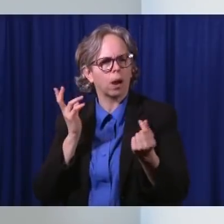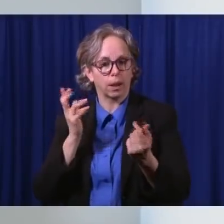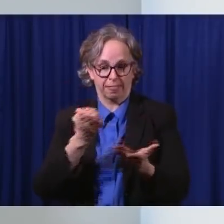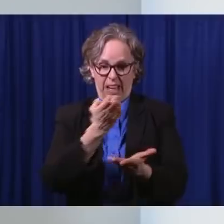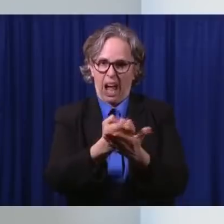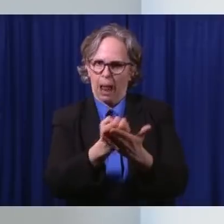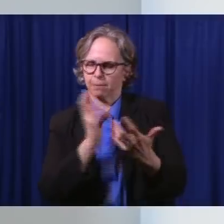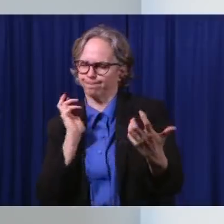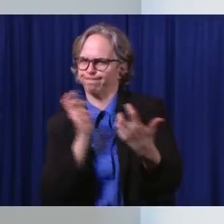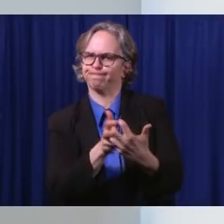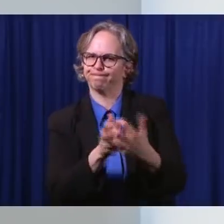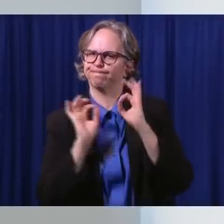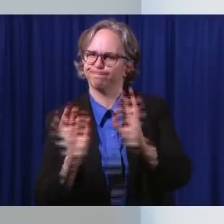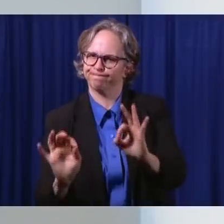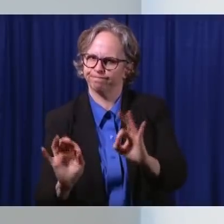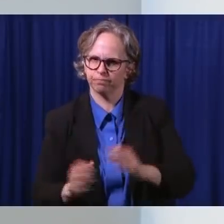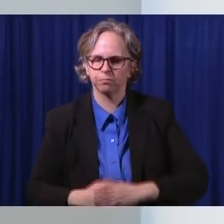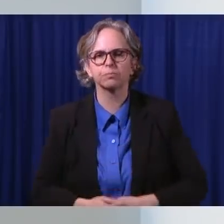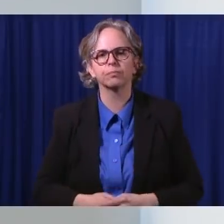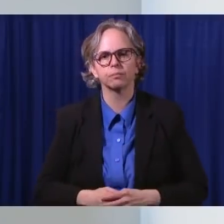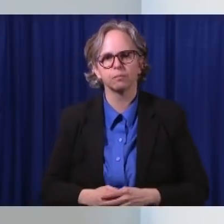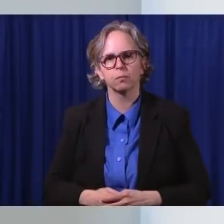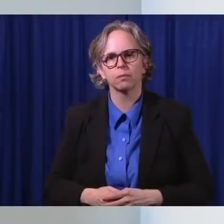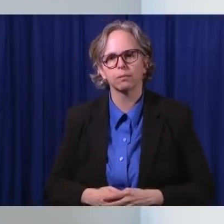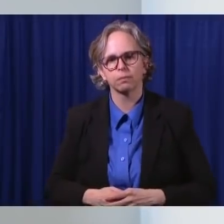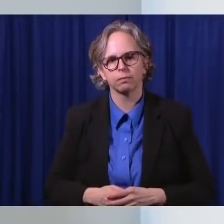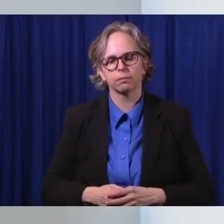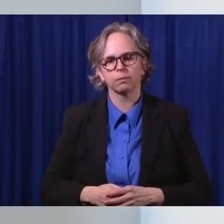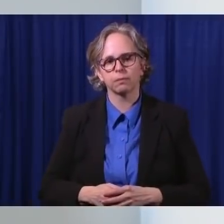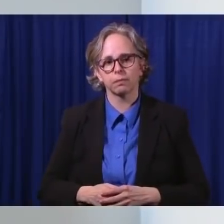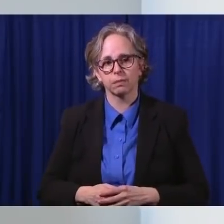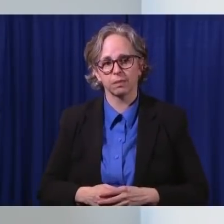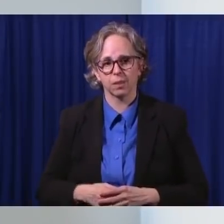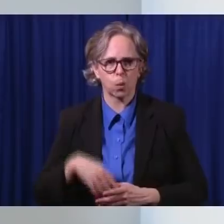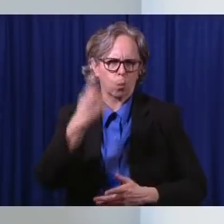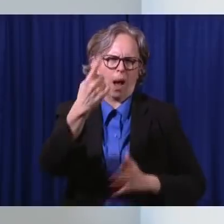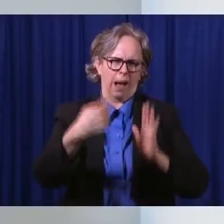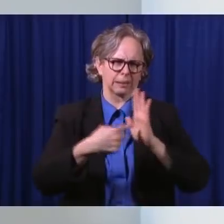THE SKILLS AND THE RIGHT KIND OF SKILLS TO FIT THE NEEDS OF THE ECONOMY.